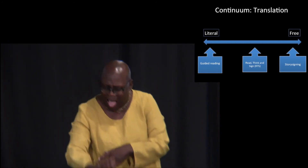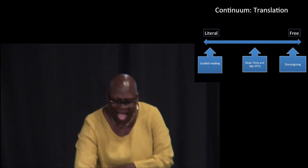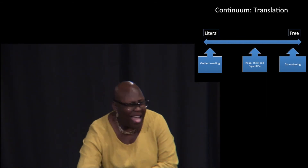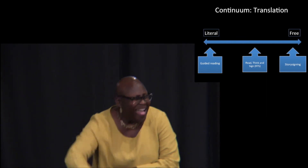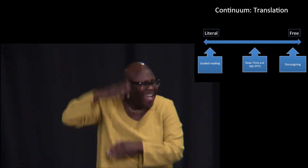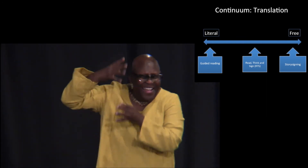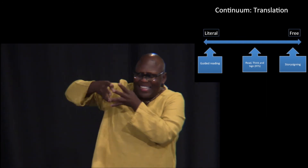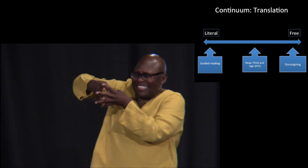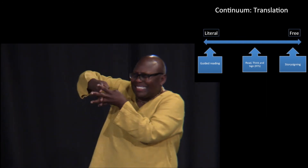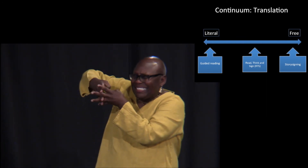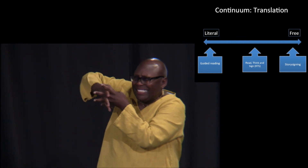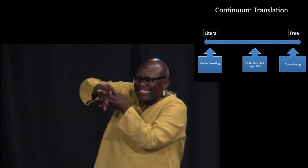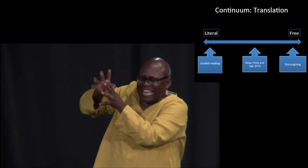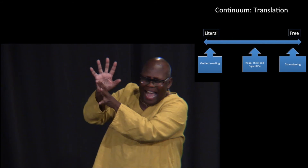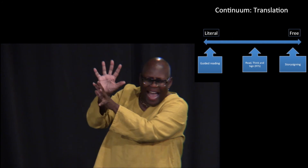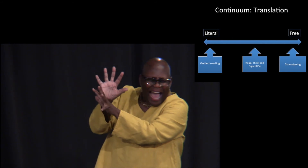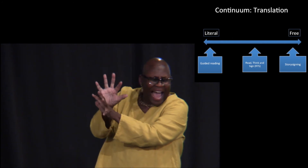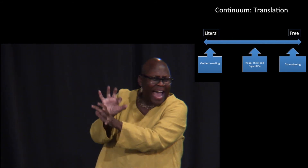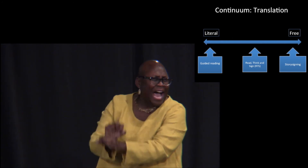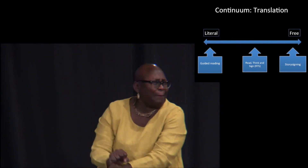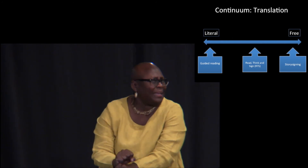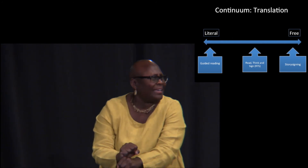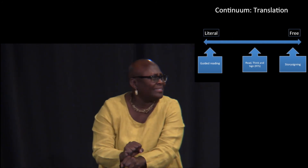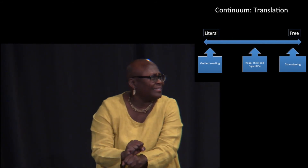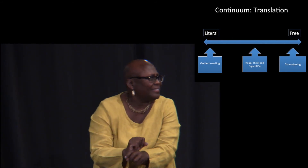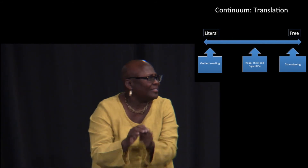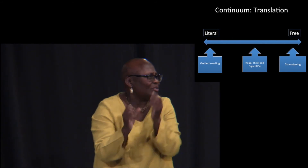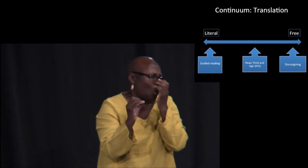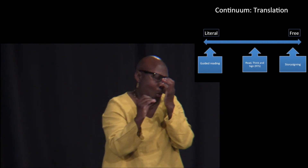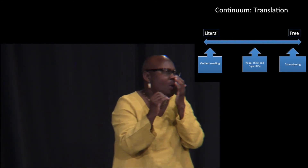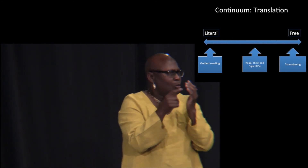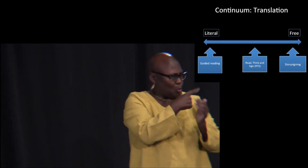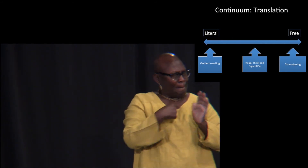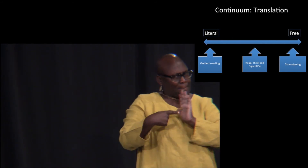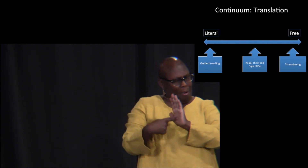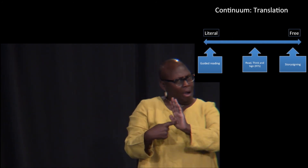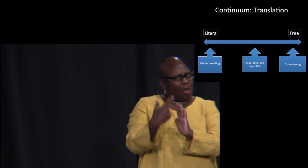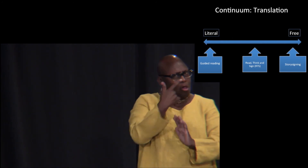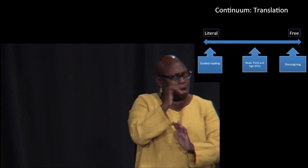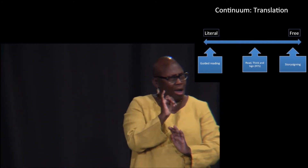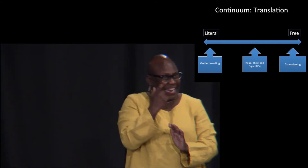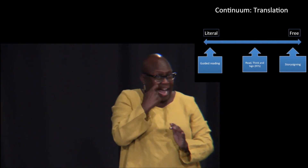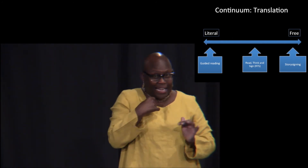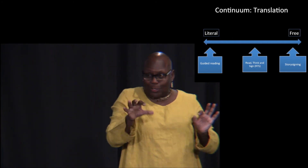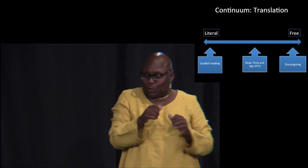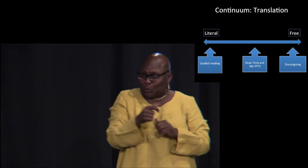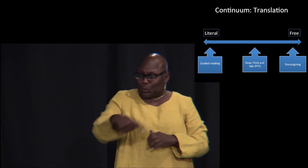This can be a tough shift for our current students. I don't mean for you to